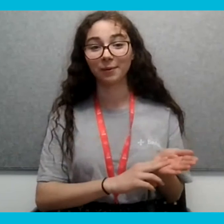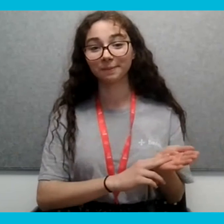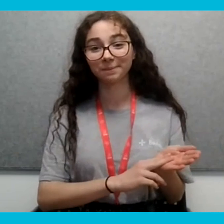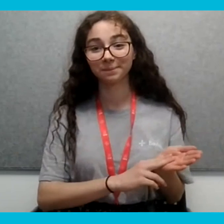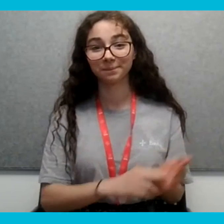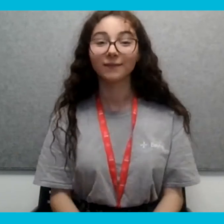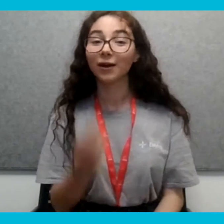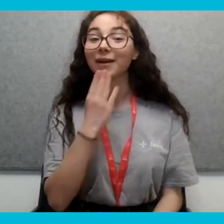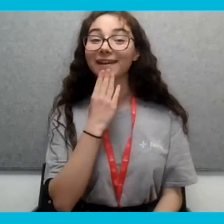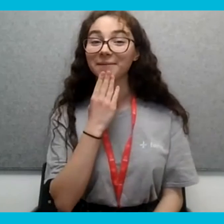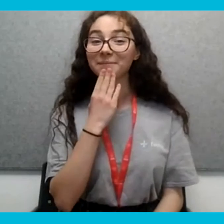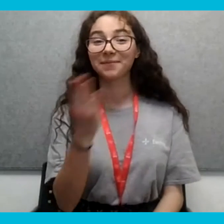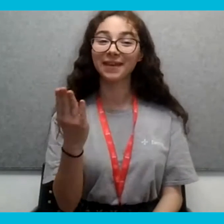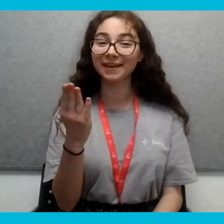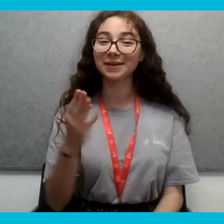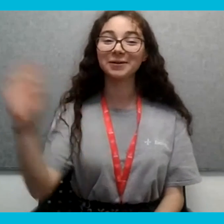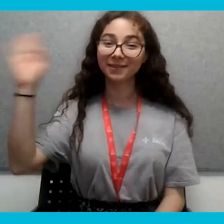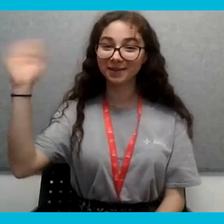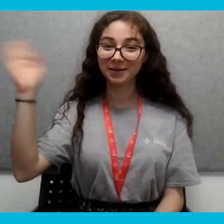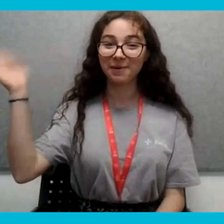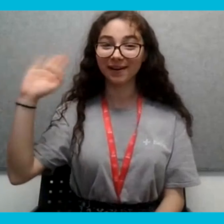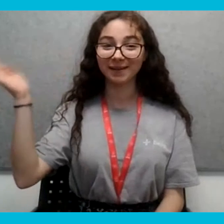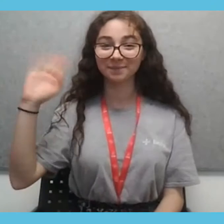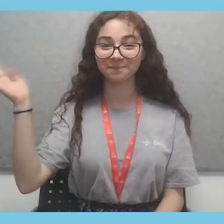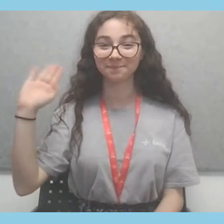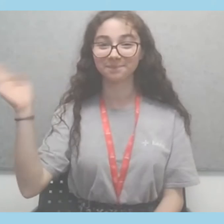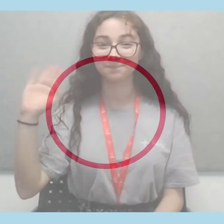using makaton here at the Baylab. Thank you goodbye.